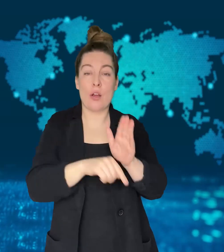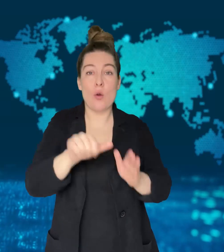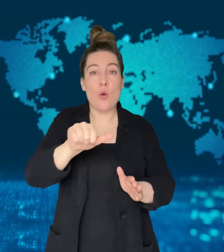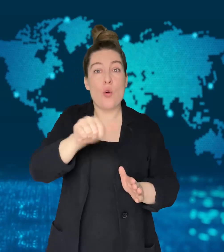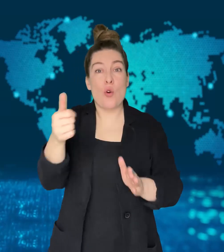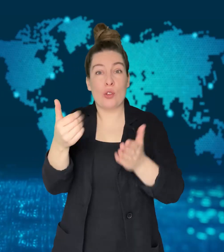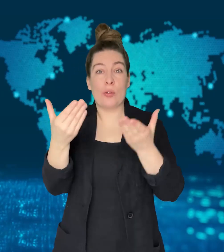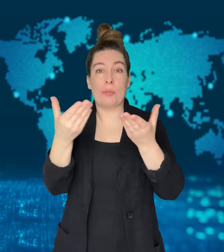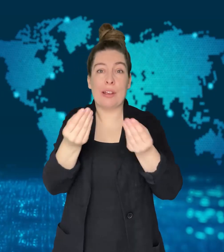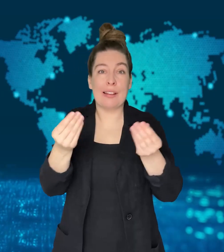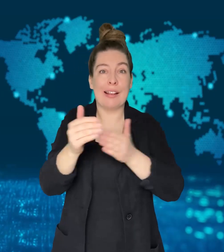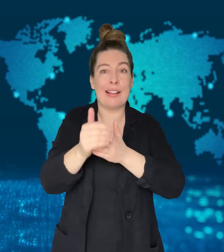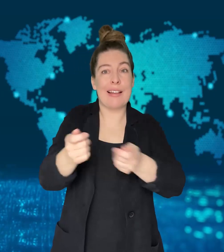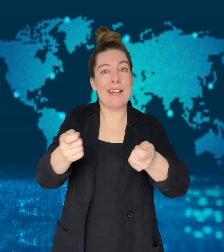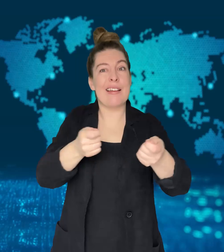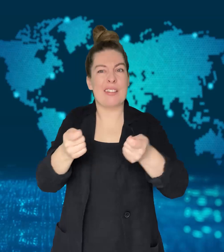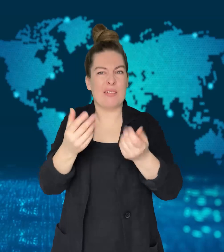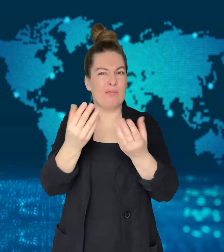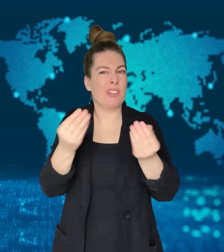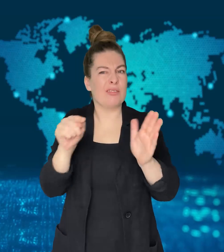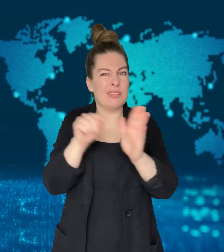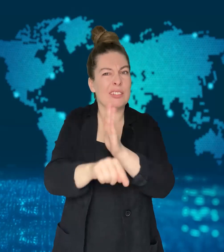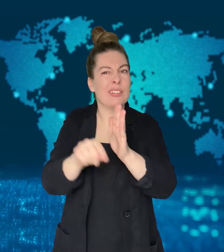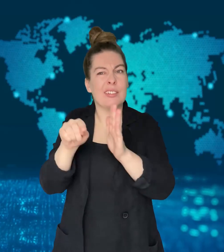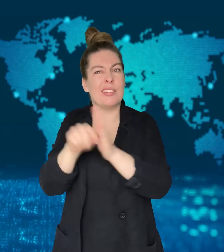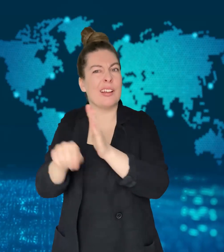including Hezbollah's most senior military